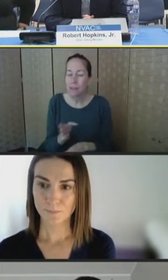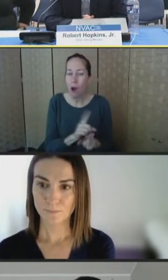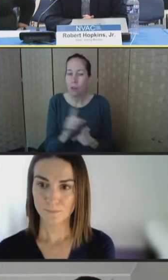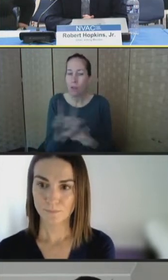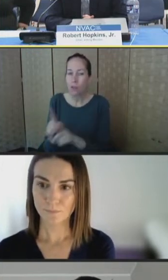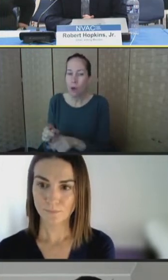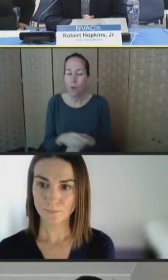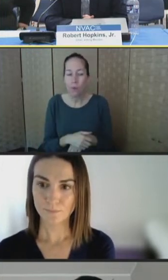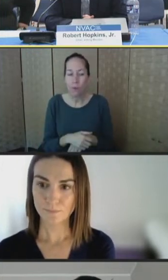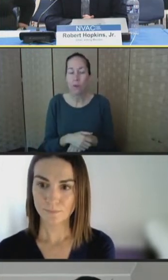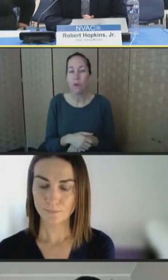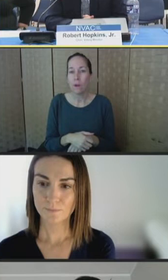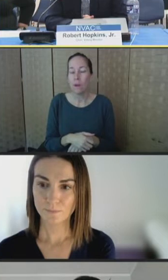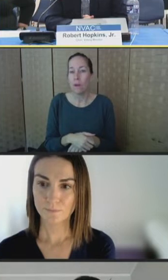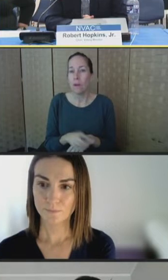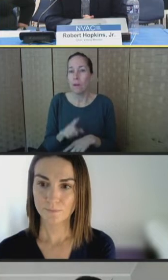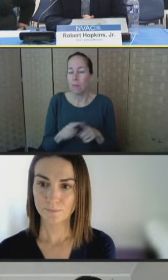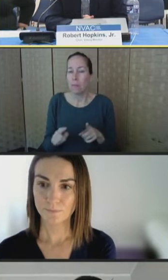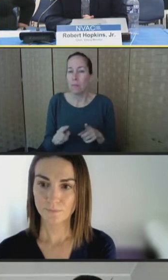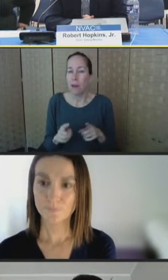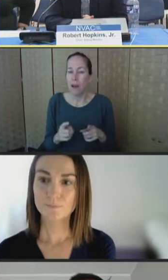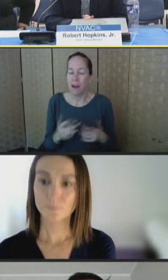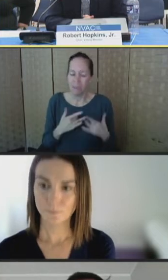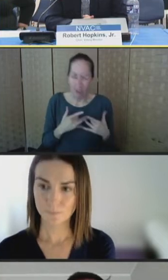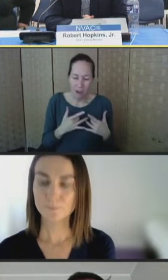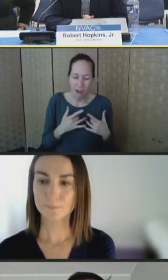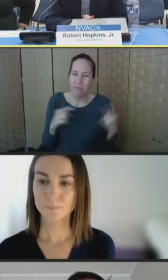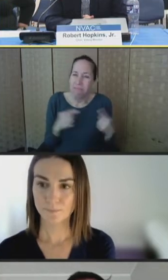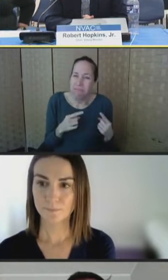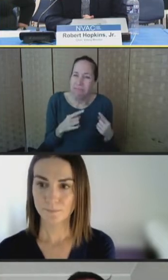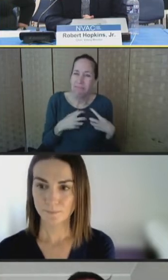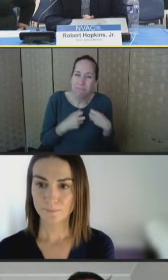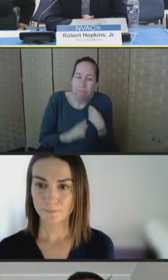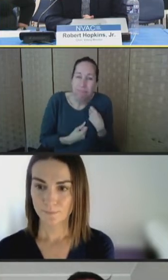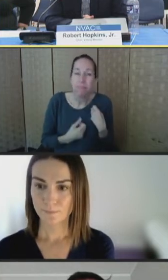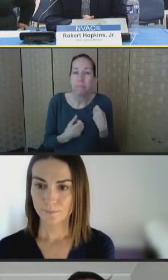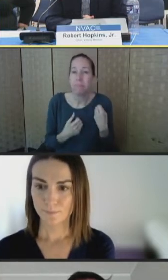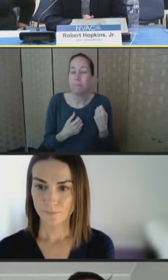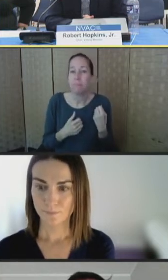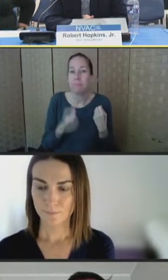bereavement clearly are beyond just families and affecting many of us in our society.